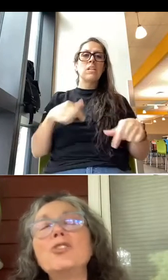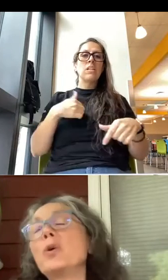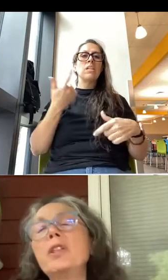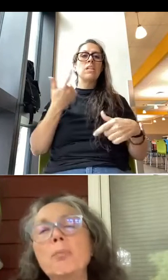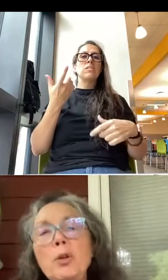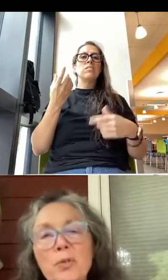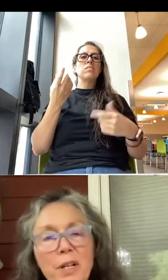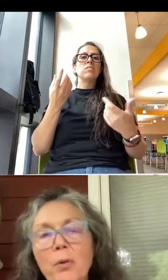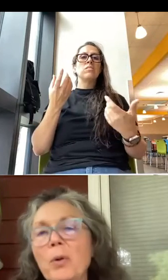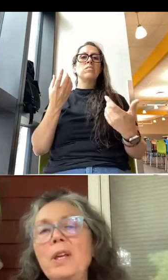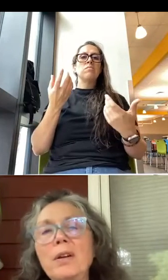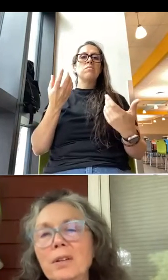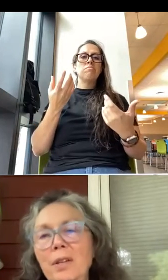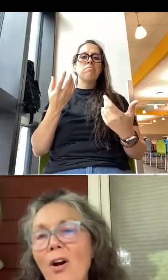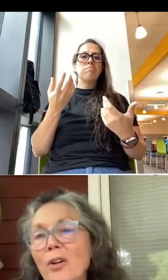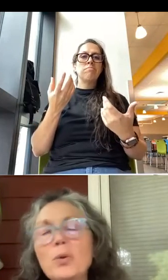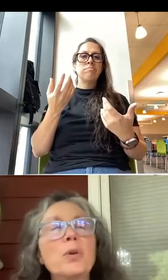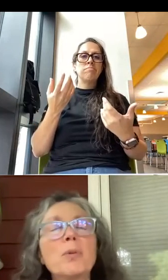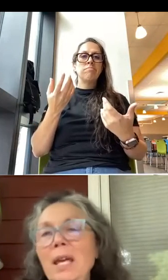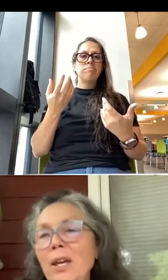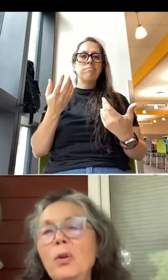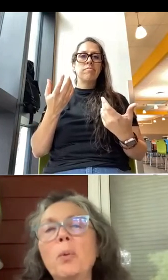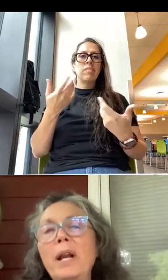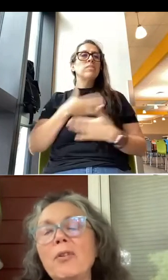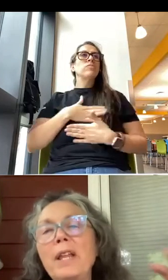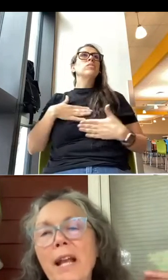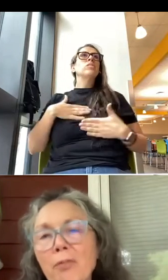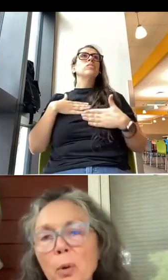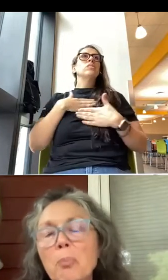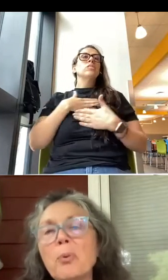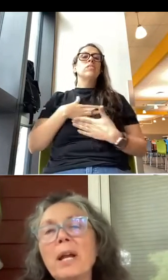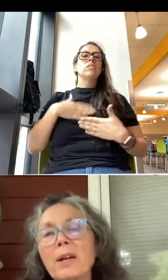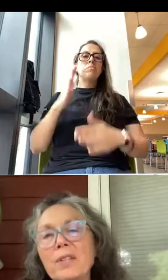enjoy the music, or the the art, or the meal, or whatever that everyone brings,